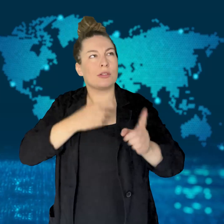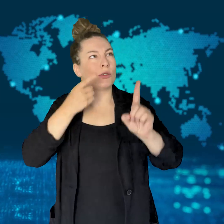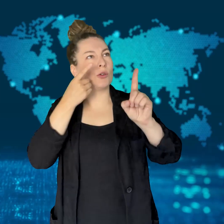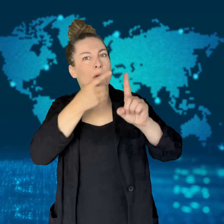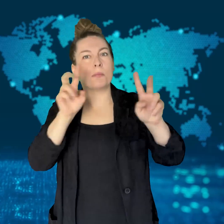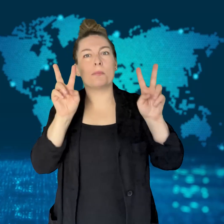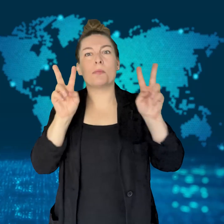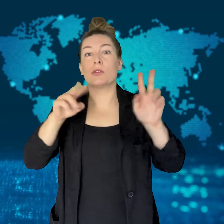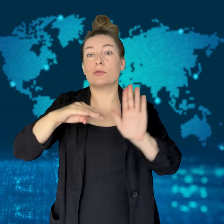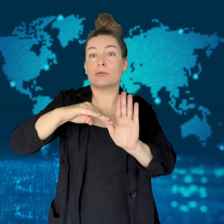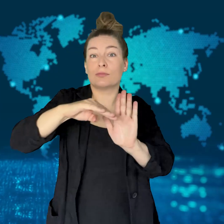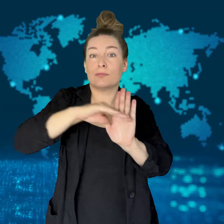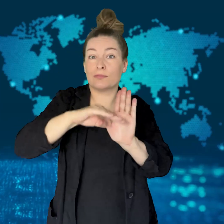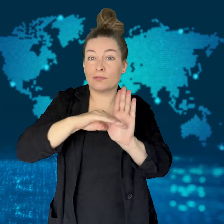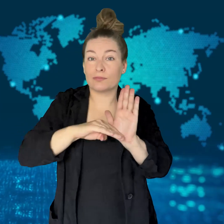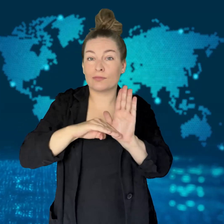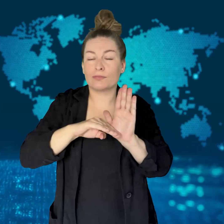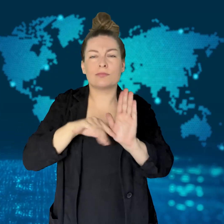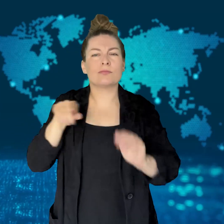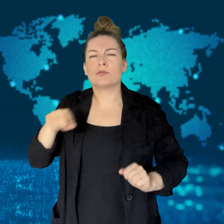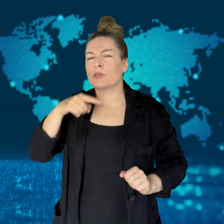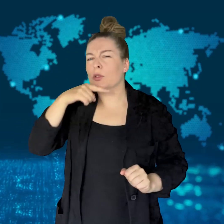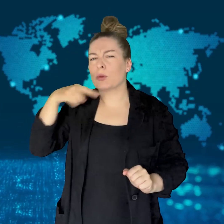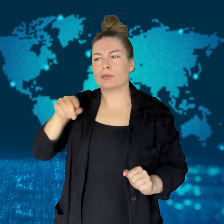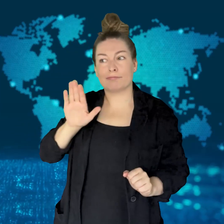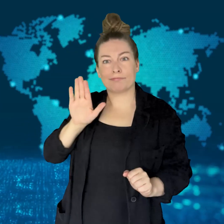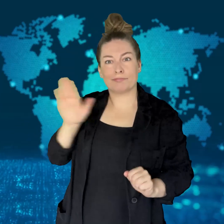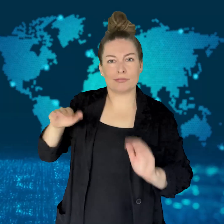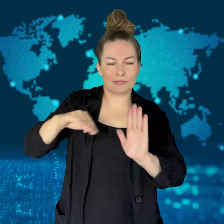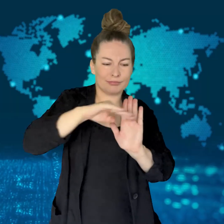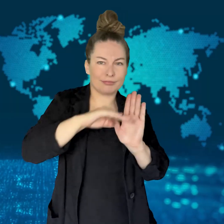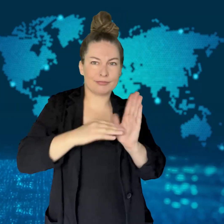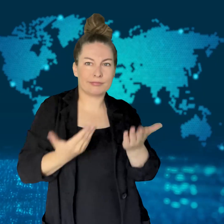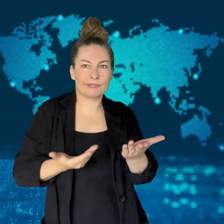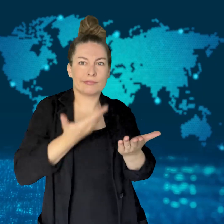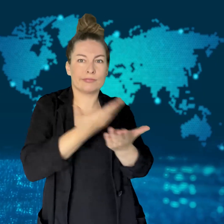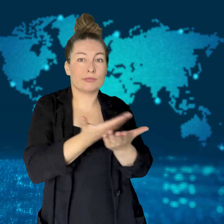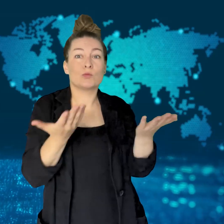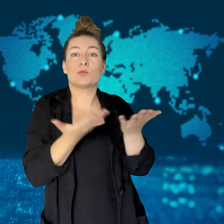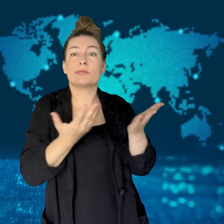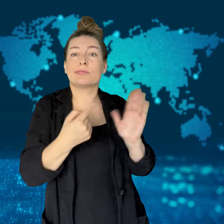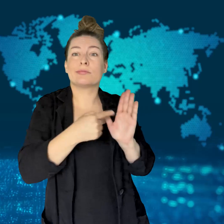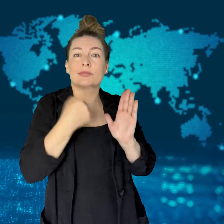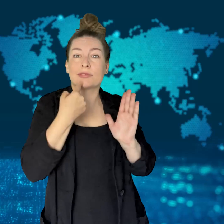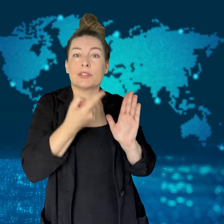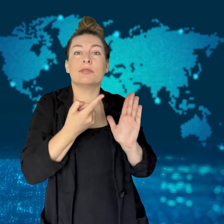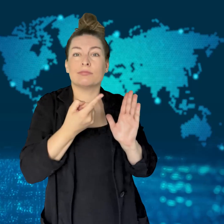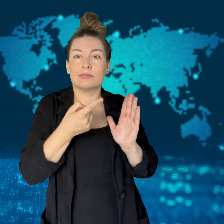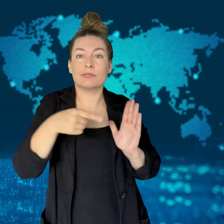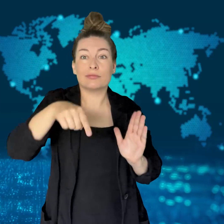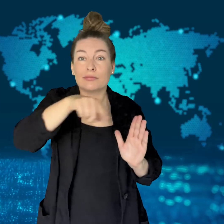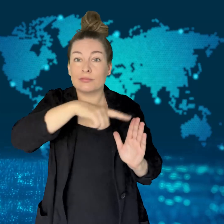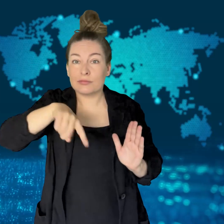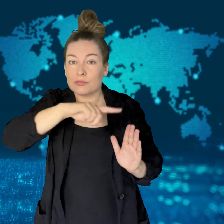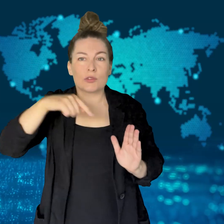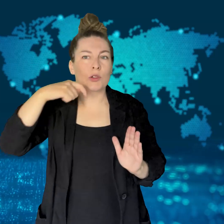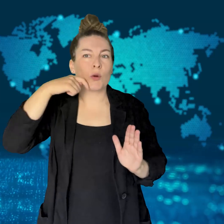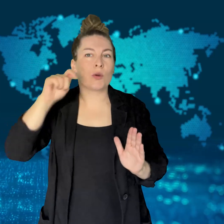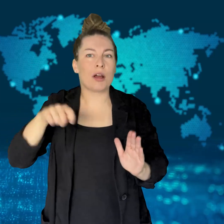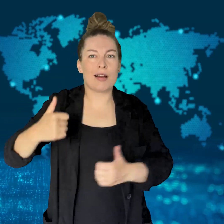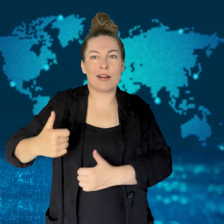That plan calls for Ukraine to remove all troops from several southern